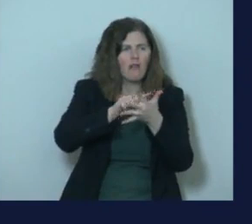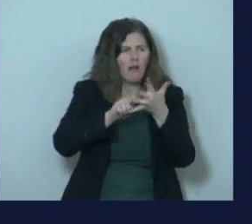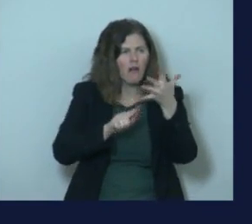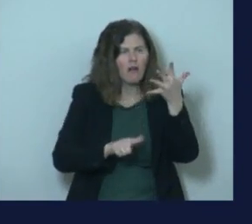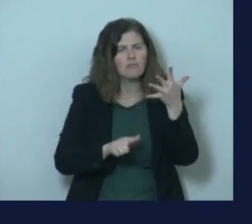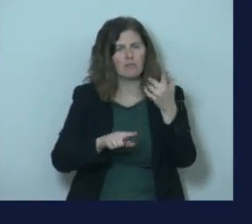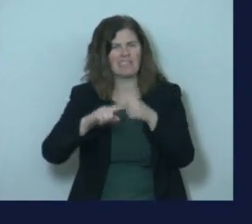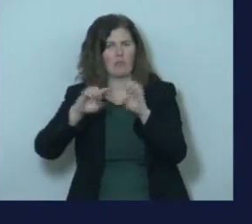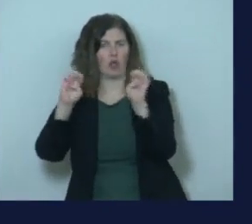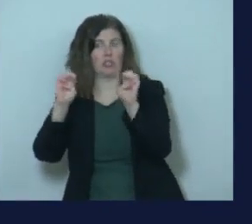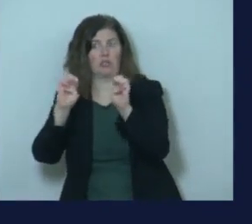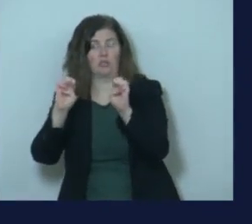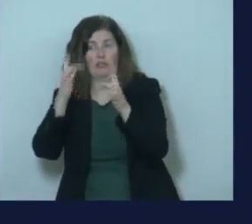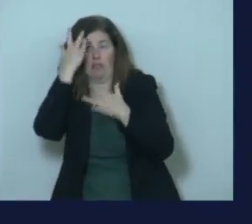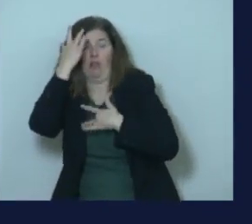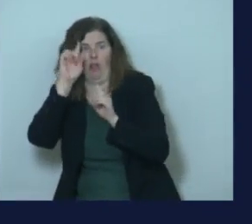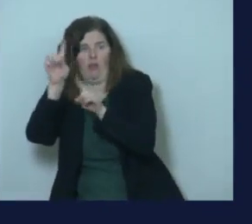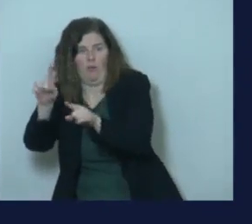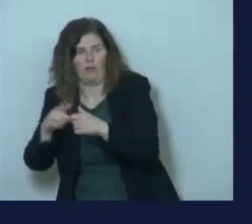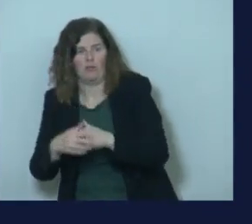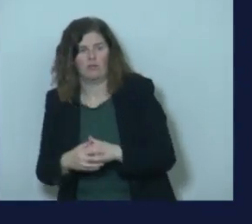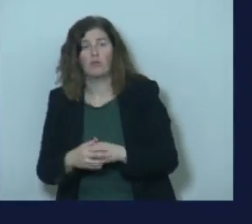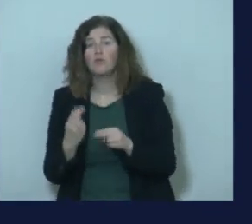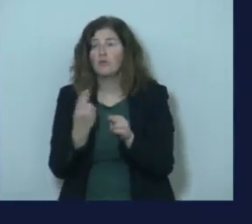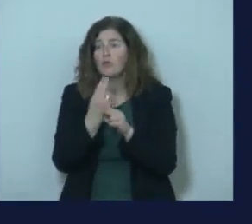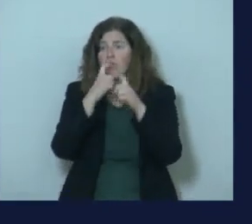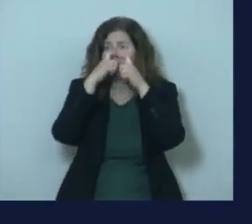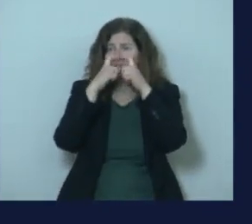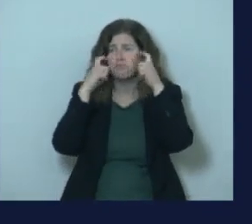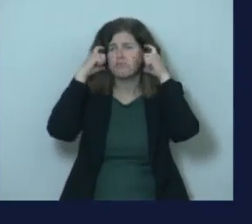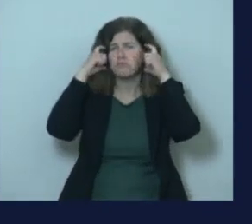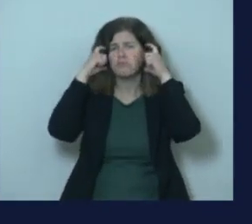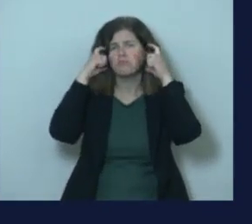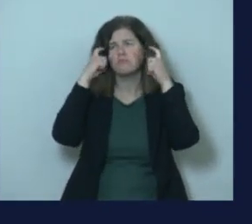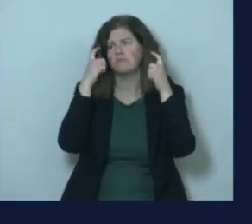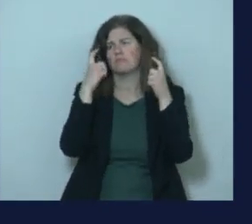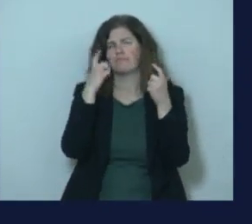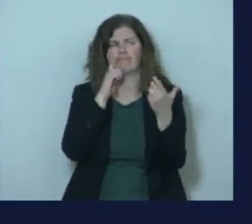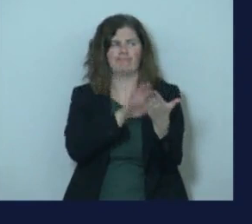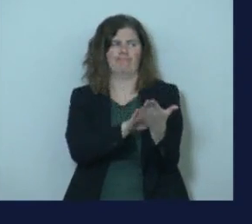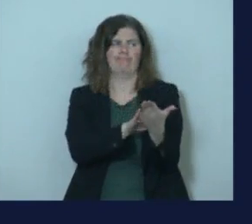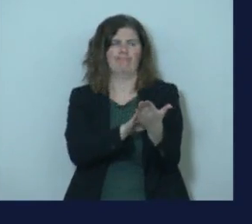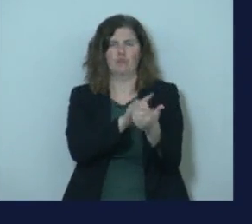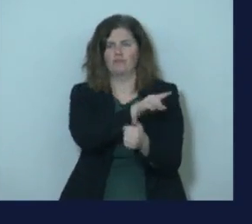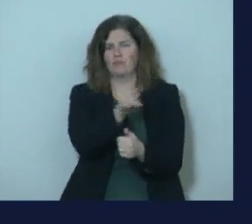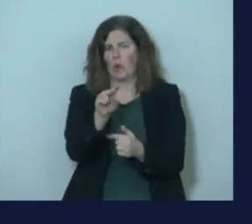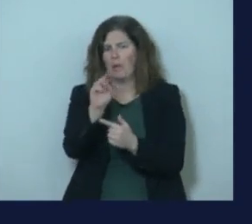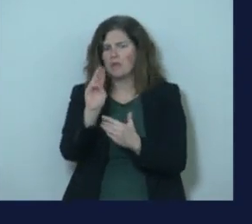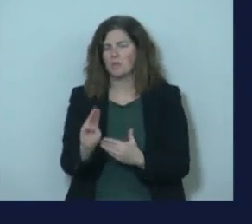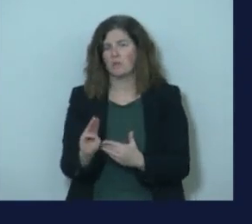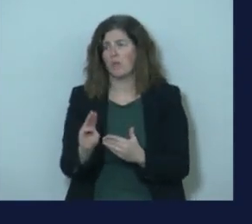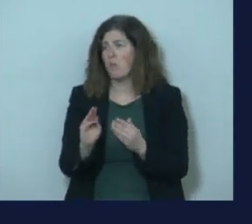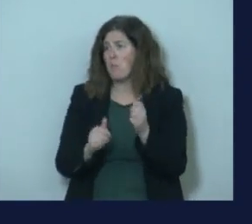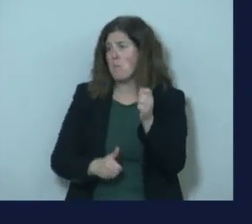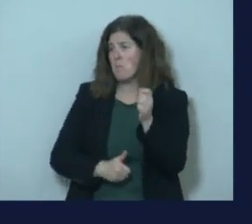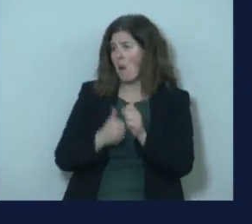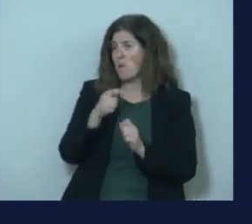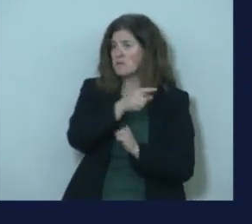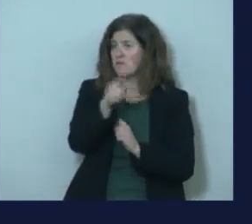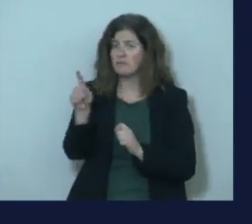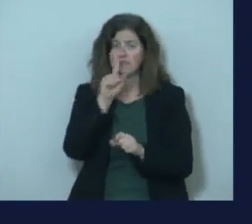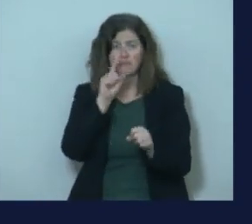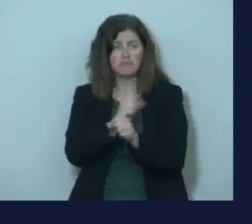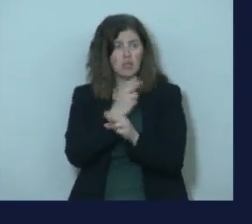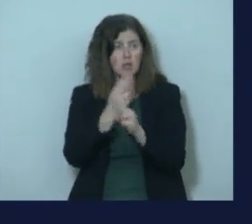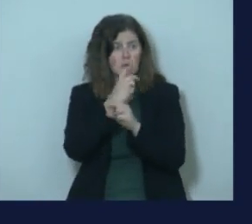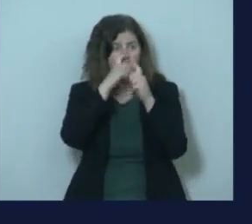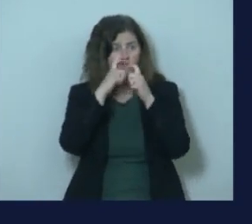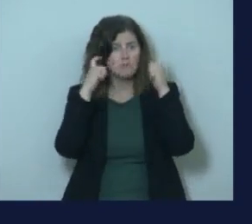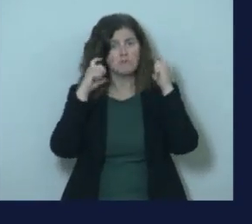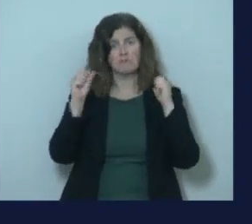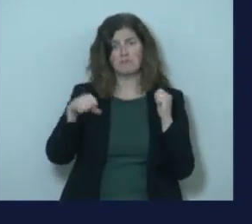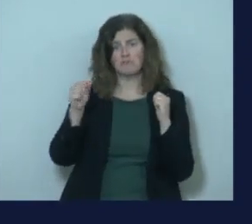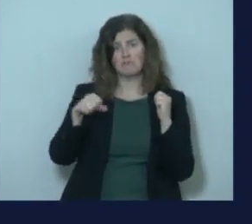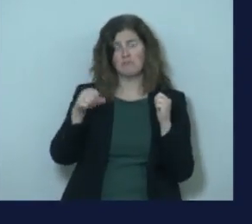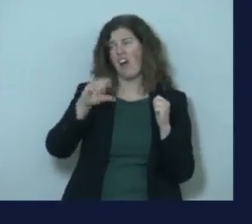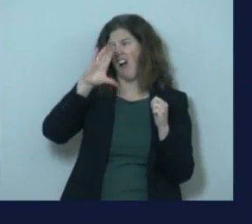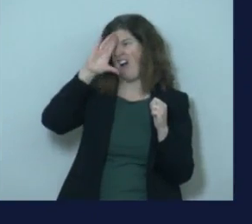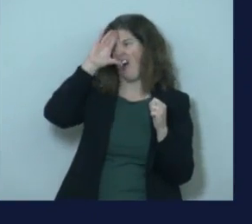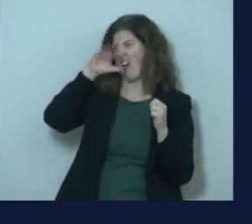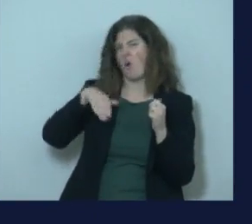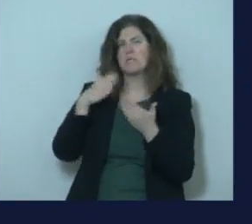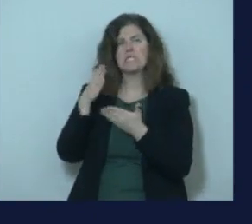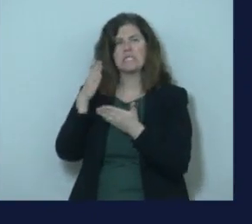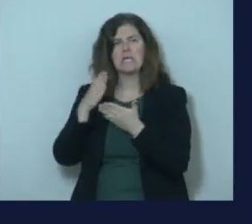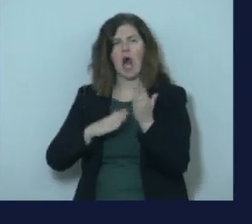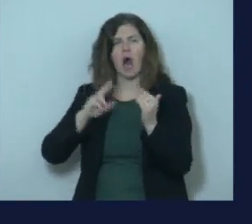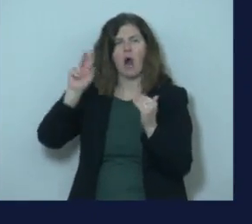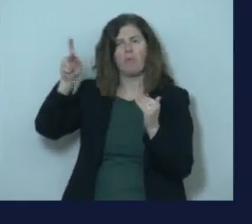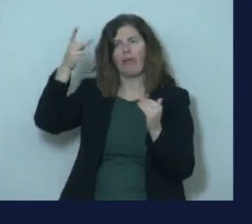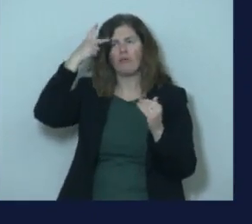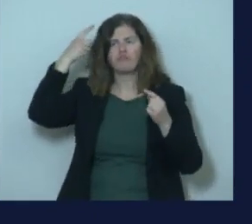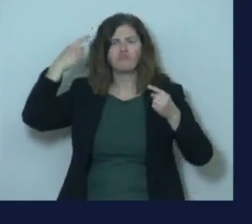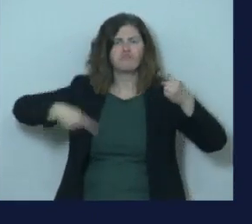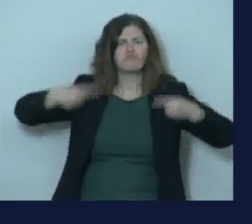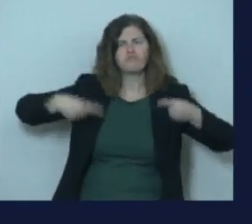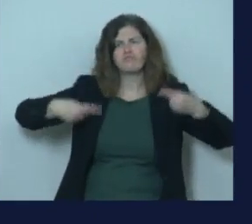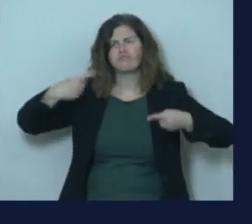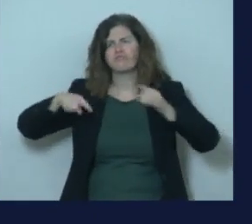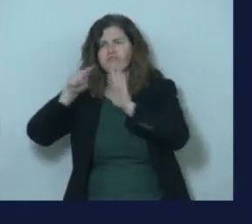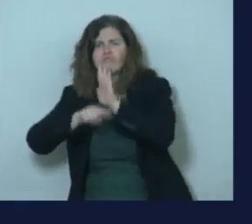EXCEPT FOR WORK, YOUR BASIC NEEDS LIKE FUEL AND FOOD, MEDICINE AND EMERGENCIES.